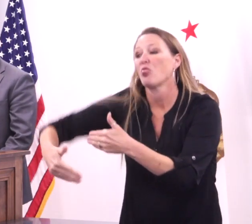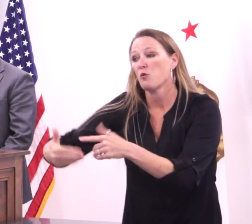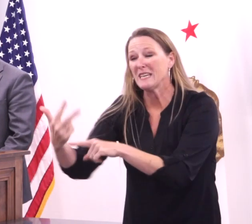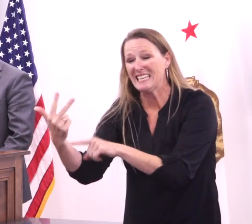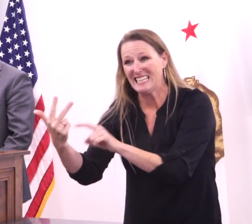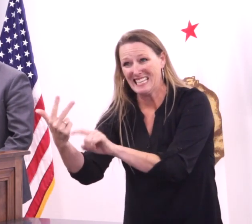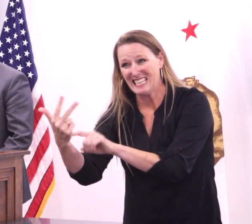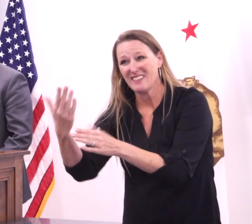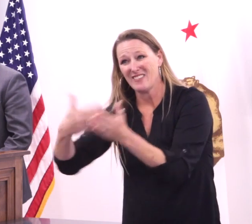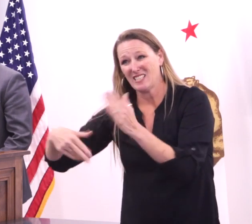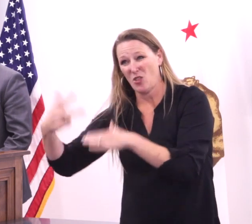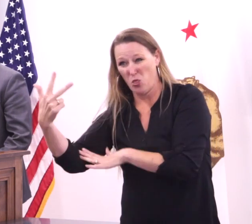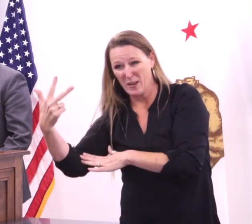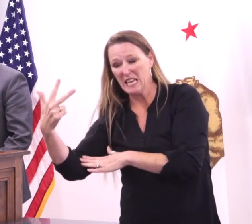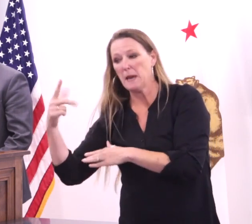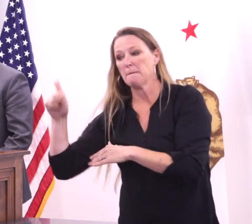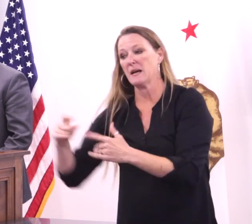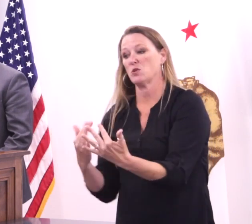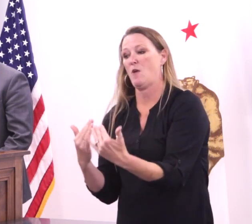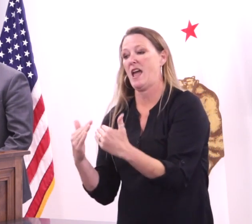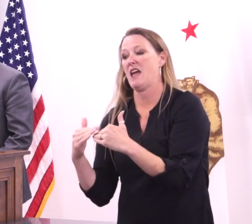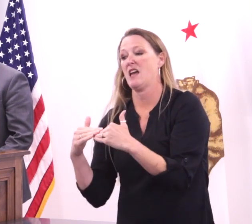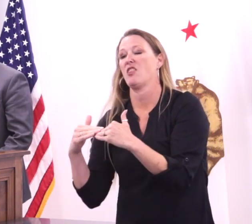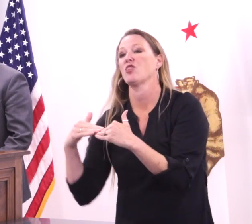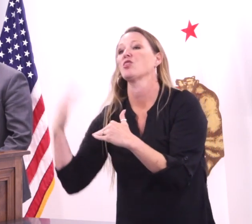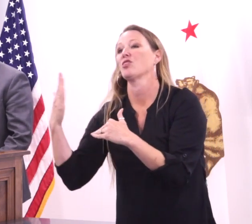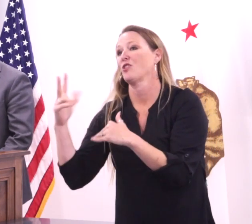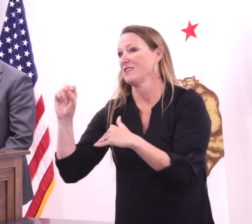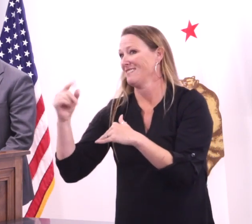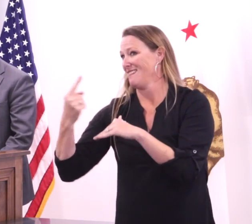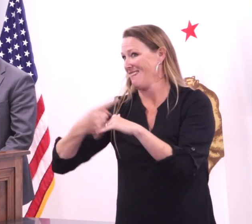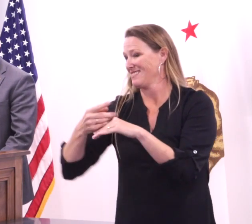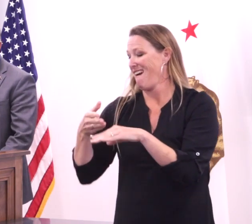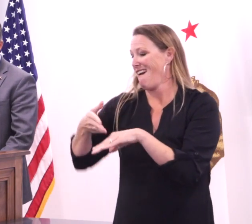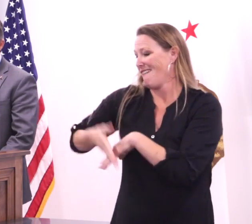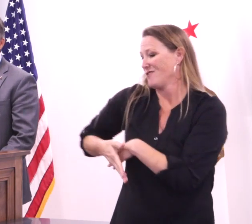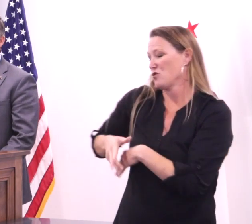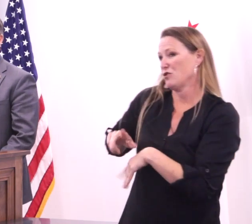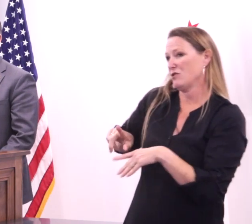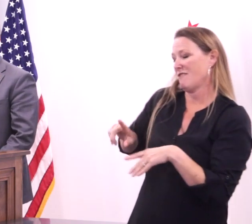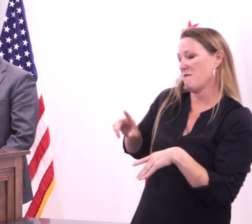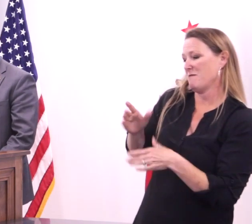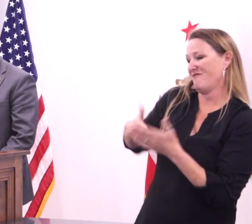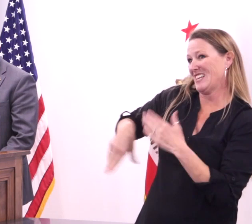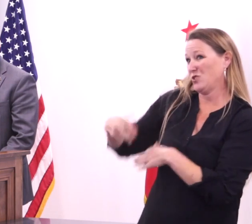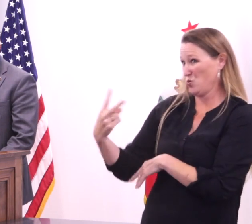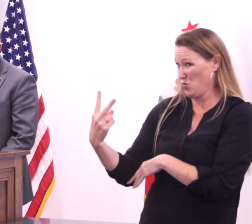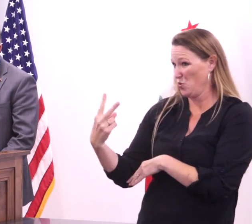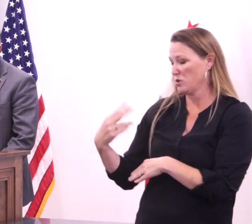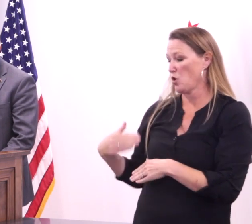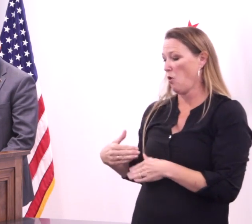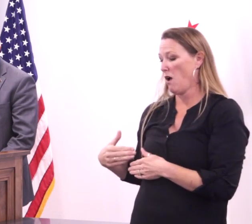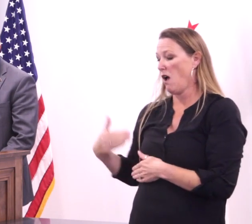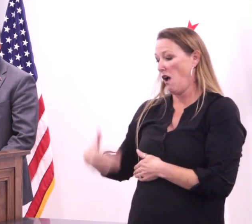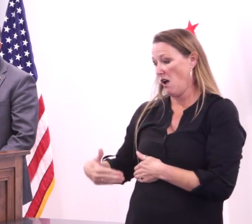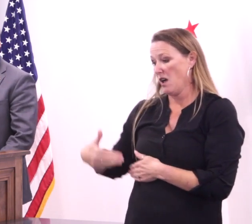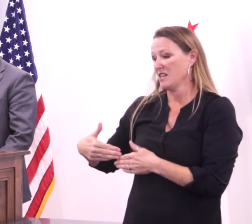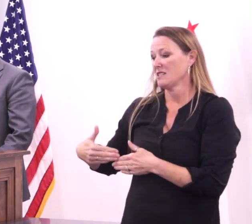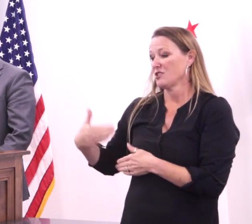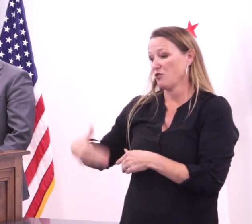it takes place a minimum of 30 days after we start Phase 2. To move between phases is required that we meet and